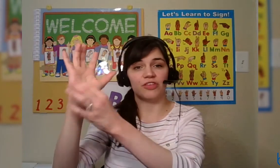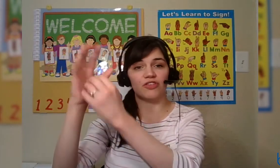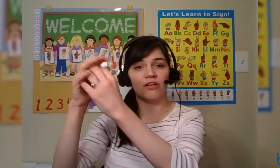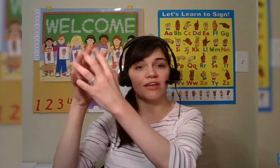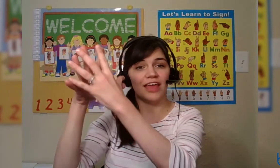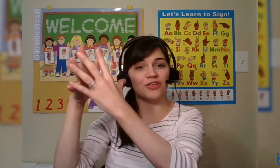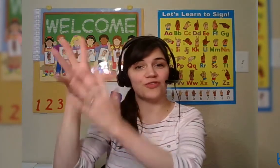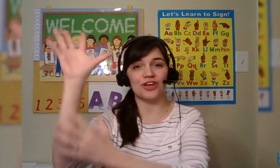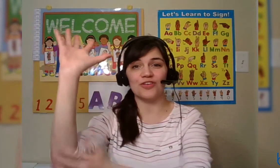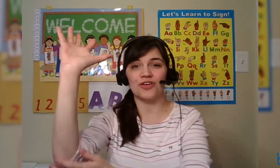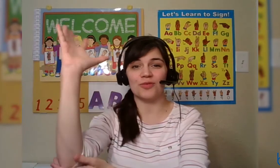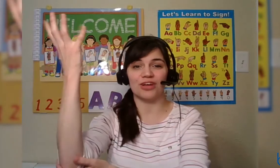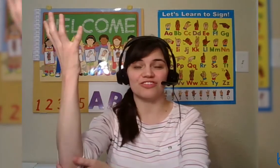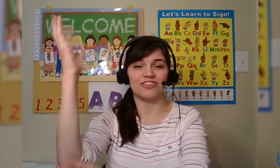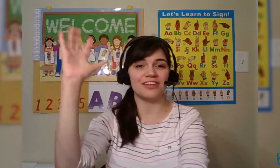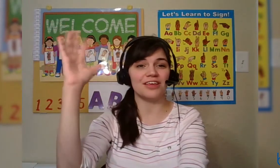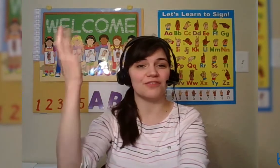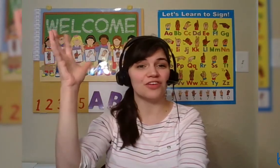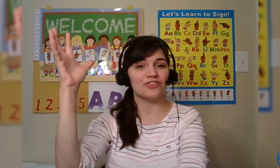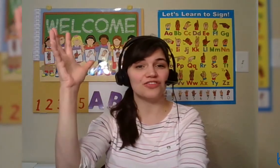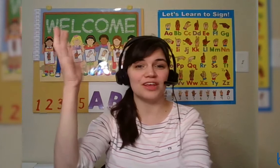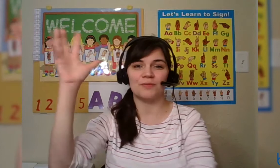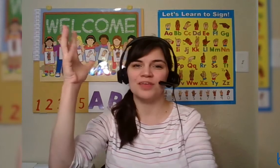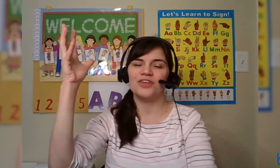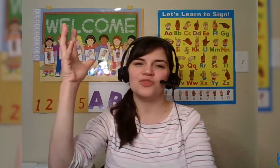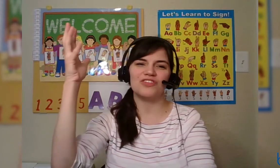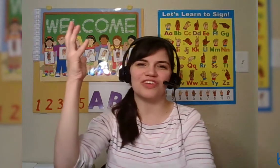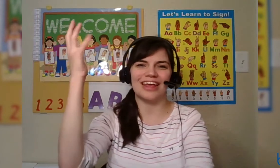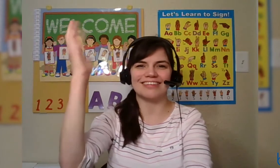the trunk and your fingers are the branches and leaves tree. Twist your hand